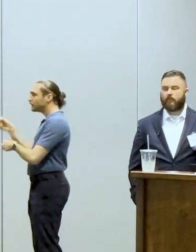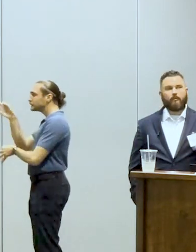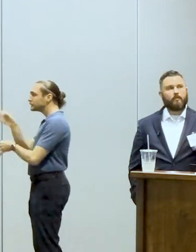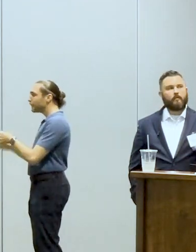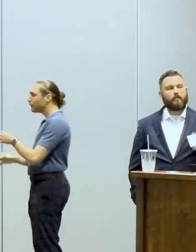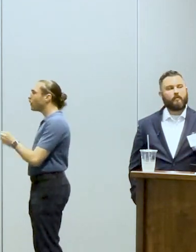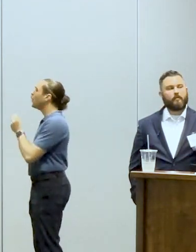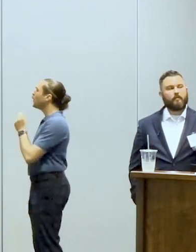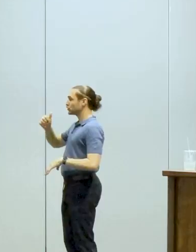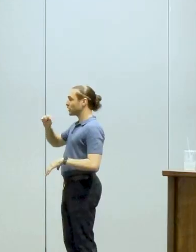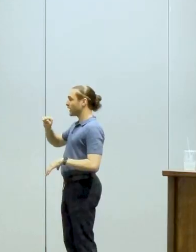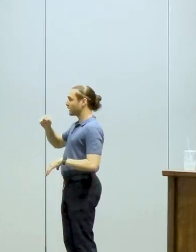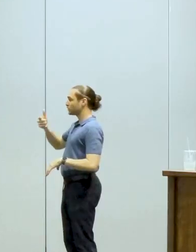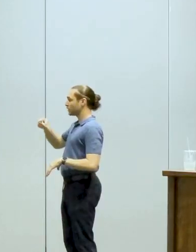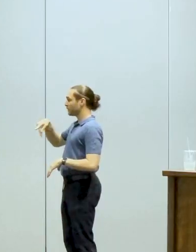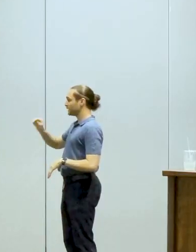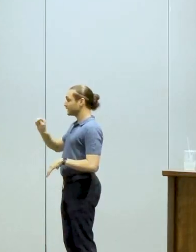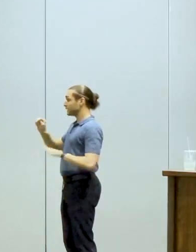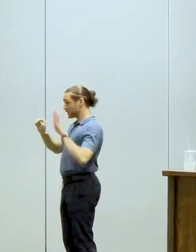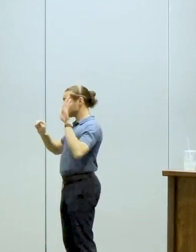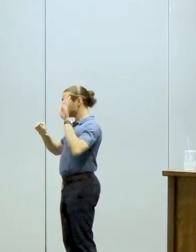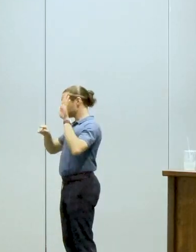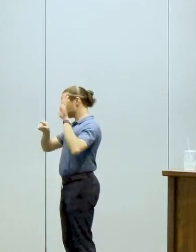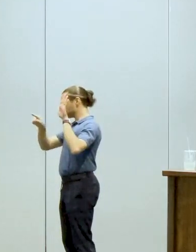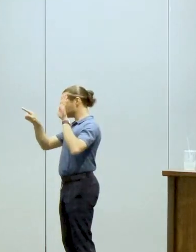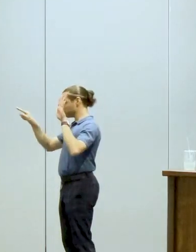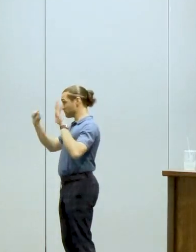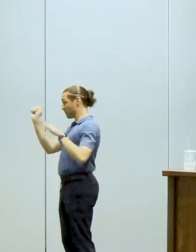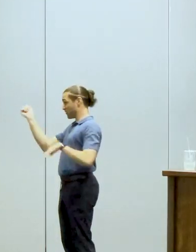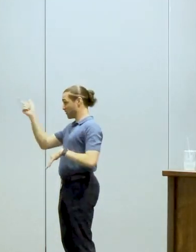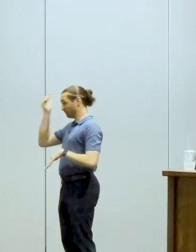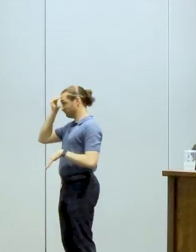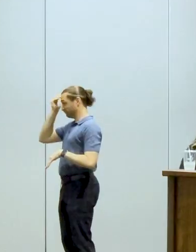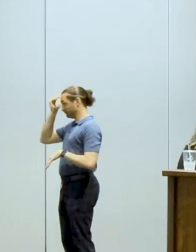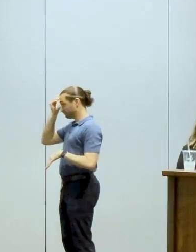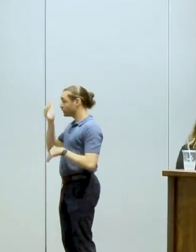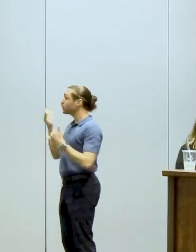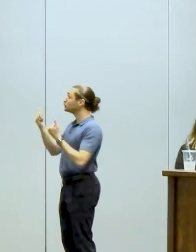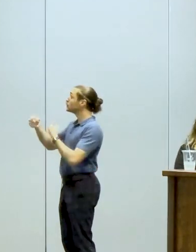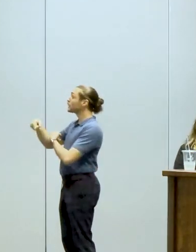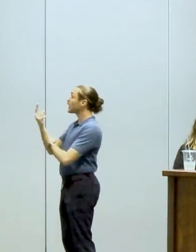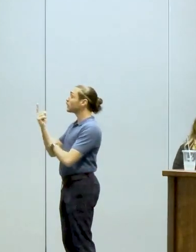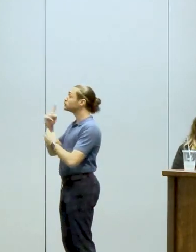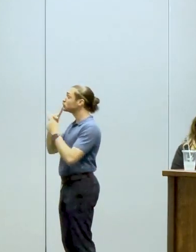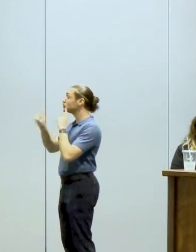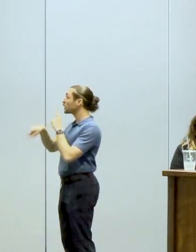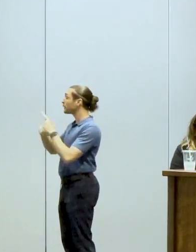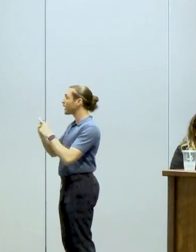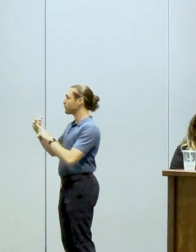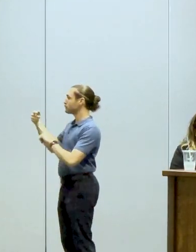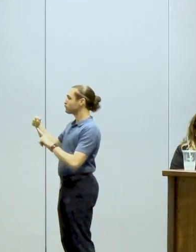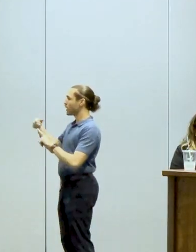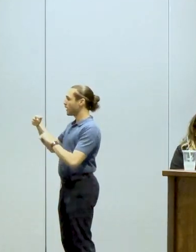Okay, so what we're going to talk about today is prompts, our prompts. So if you've used chatgpt And you've put a